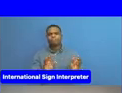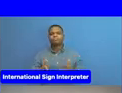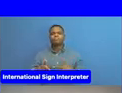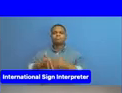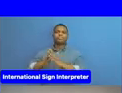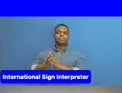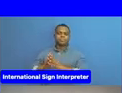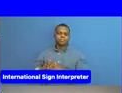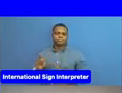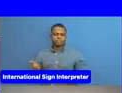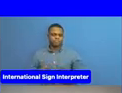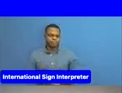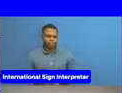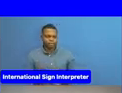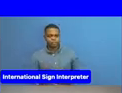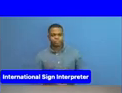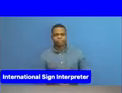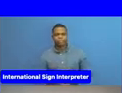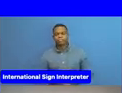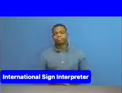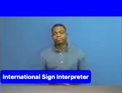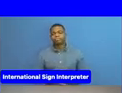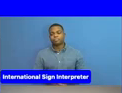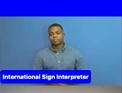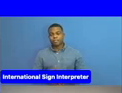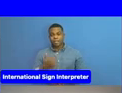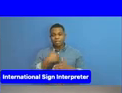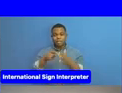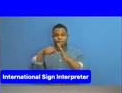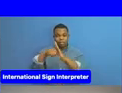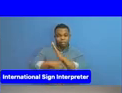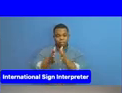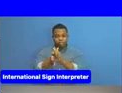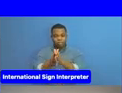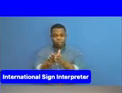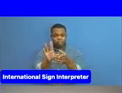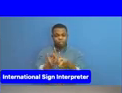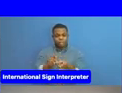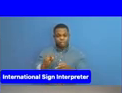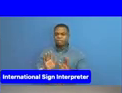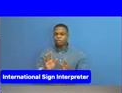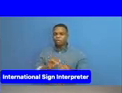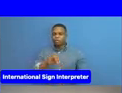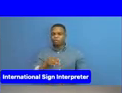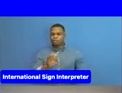Now how to apply: It all happens on our website. If you want to apply, make sure to read the open calling guidelines in detail,